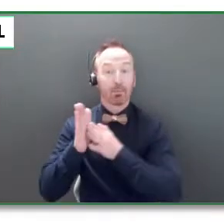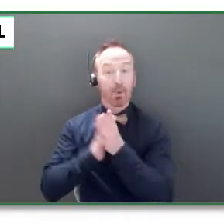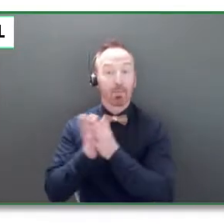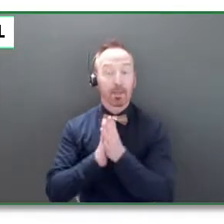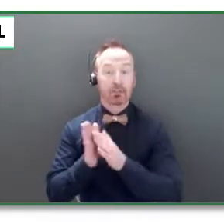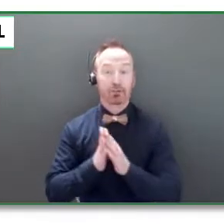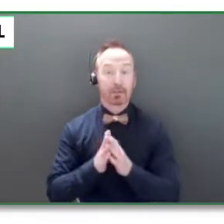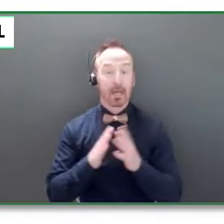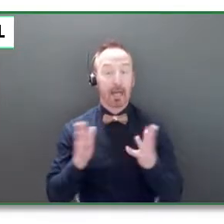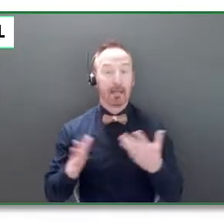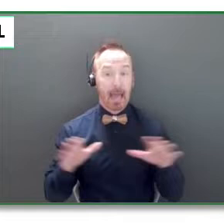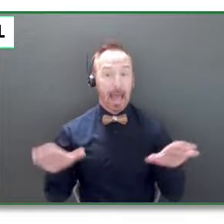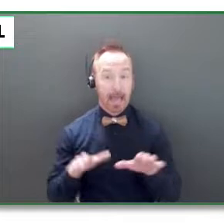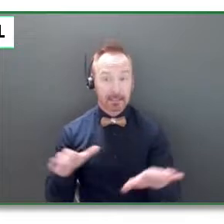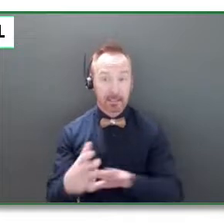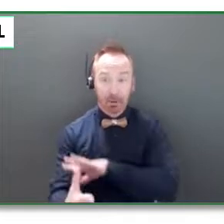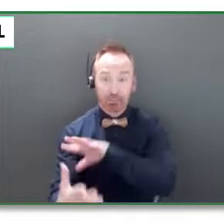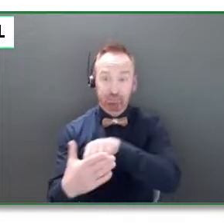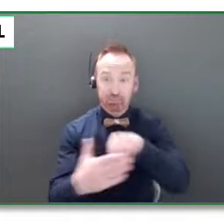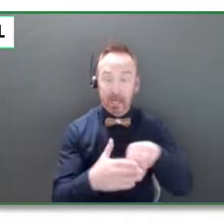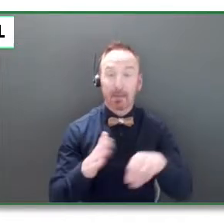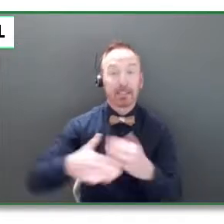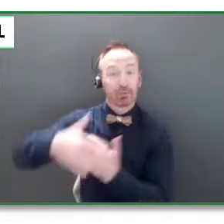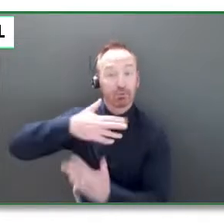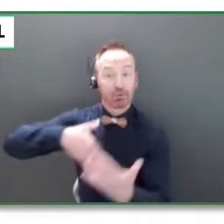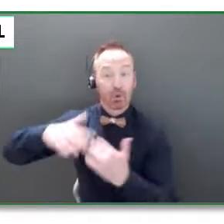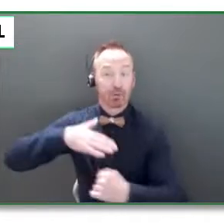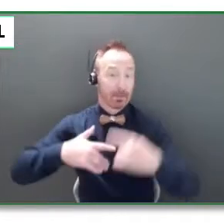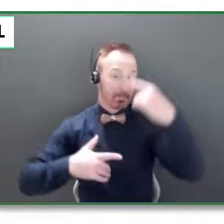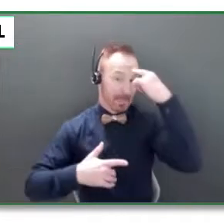social, mental and physical well-being for everyone.